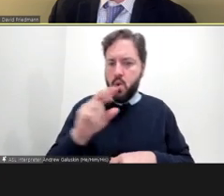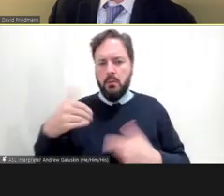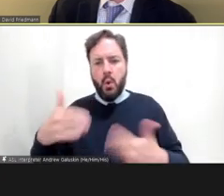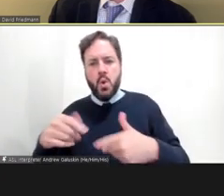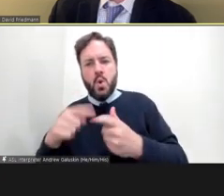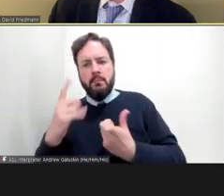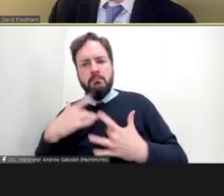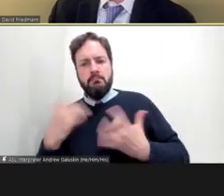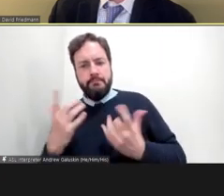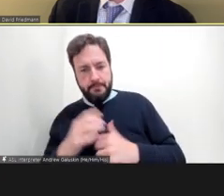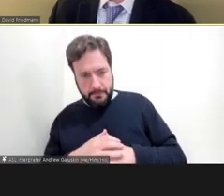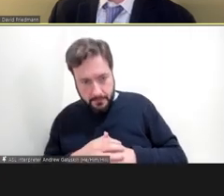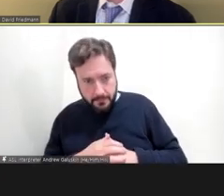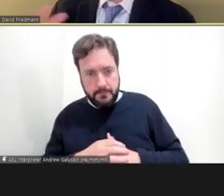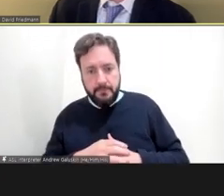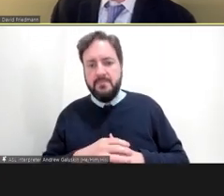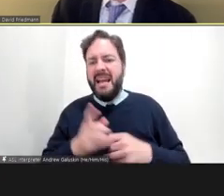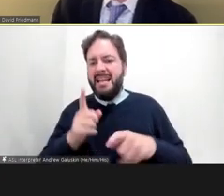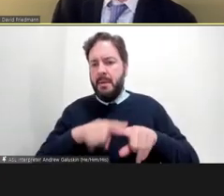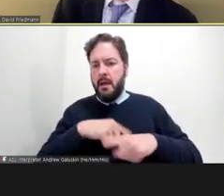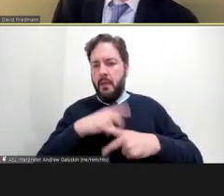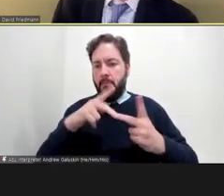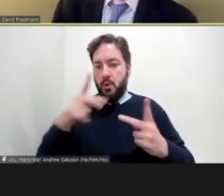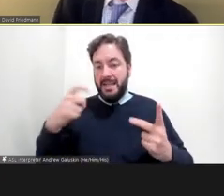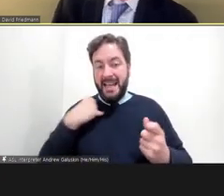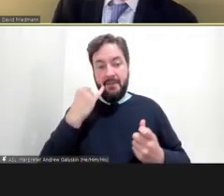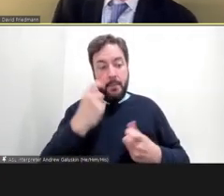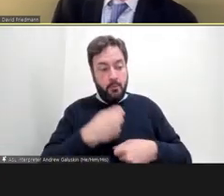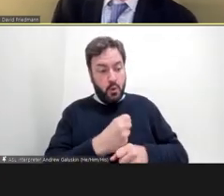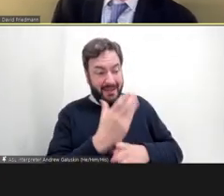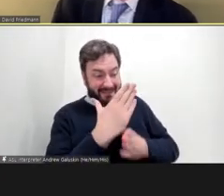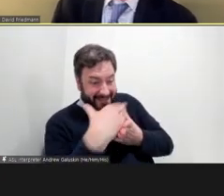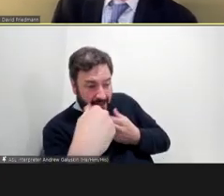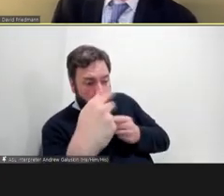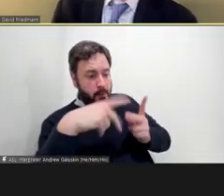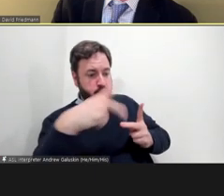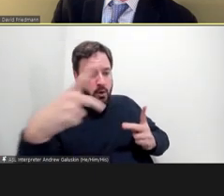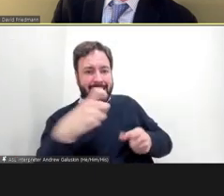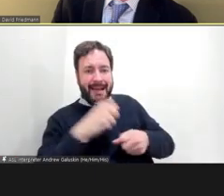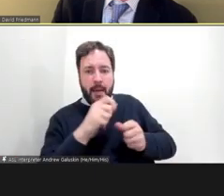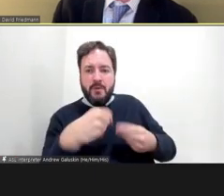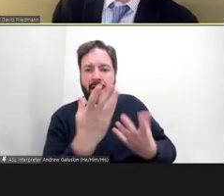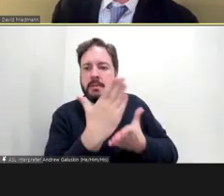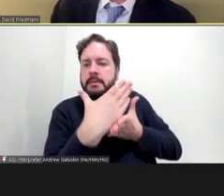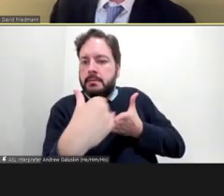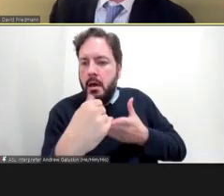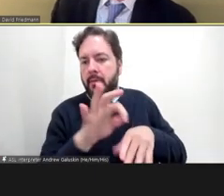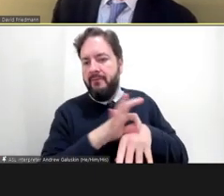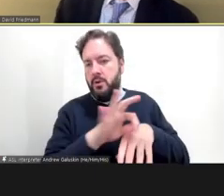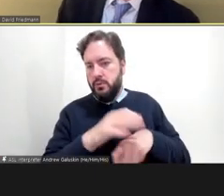Whereas in other cases, there may still be enough of it to give some level of function. So let's